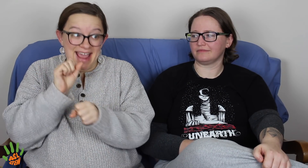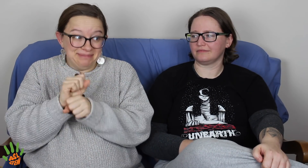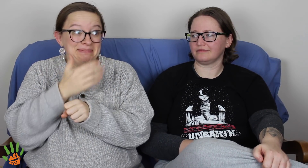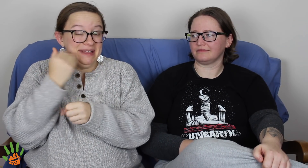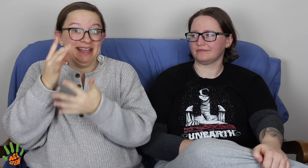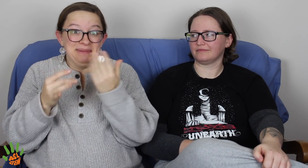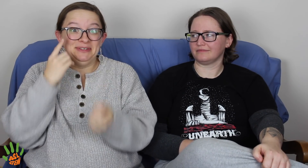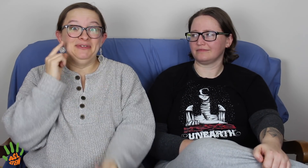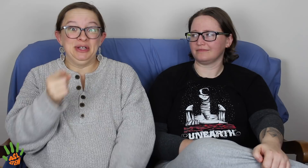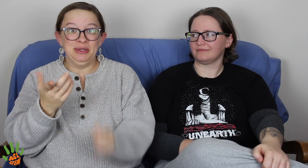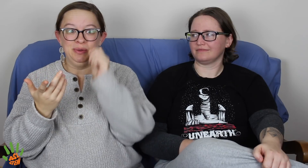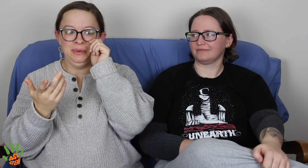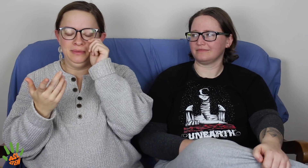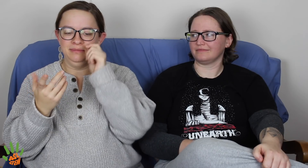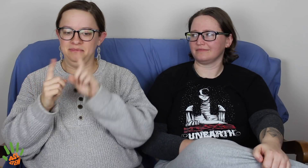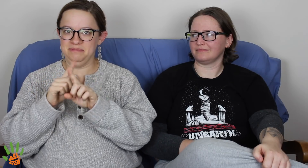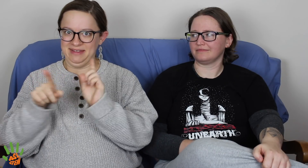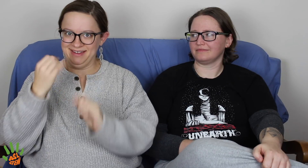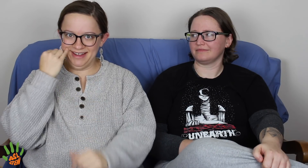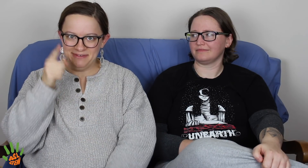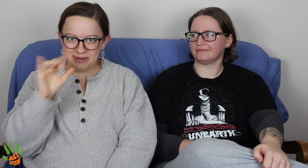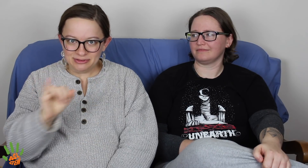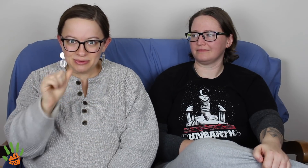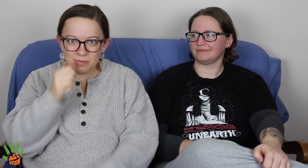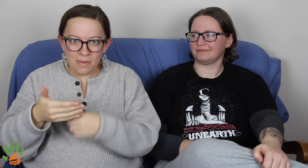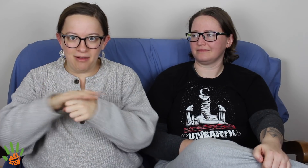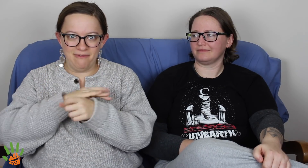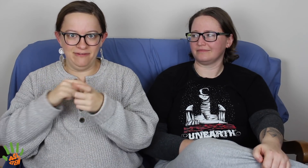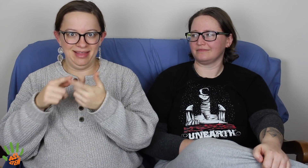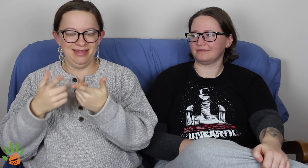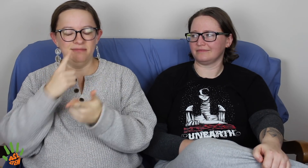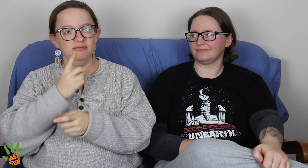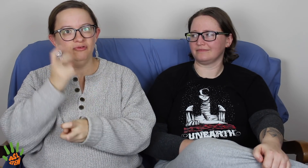That might be the best option for them. But, if your insurance won't cover it,